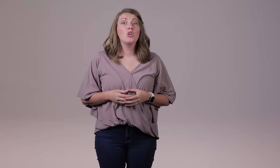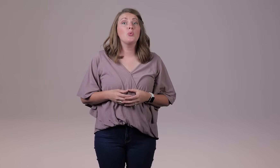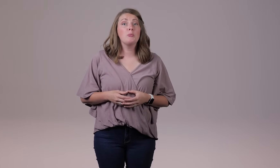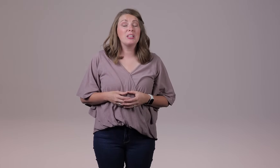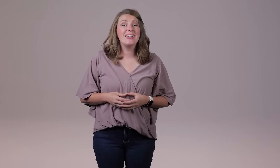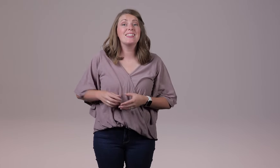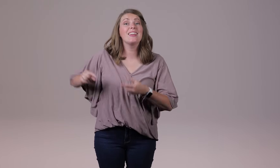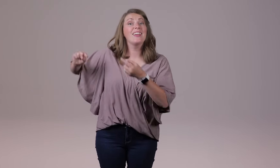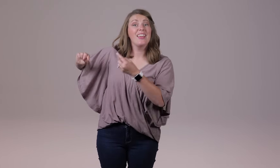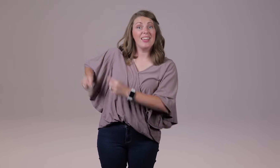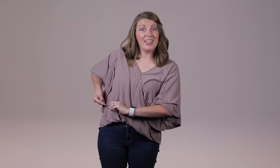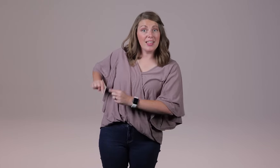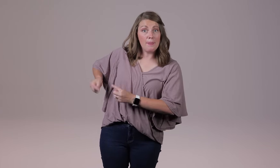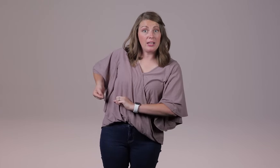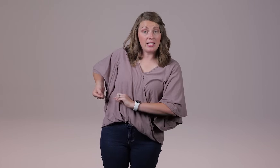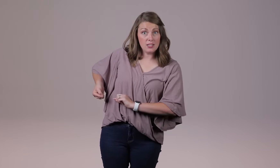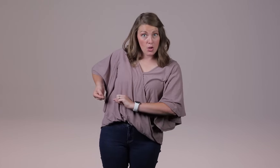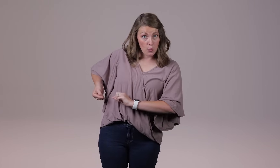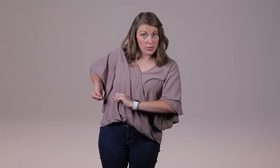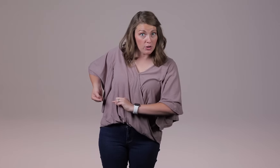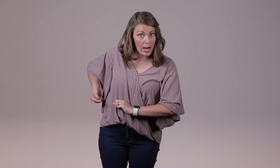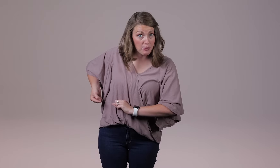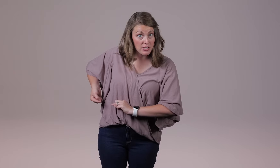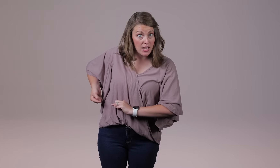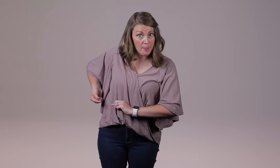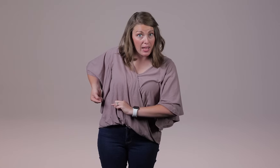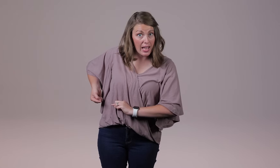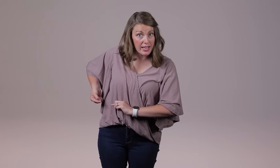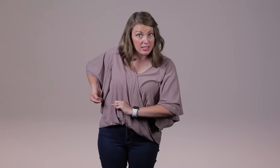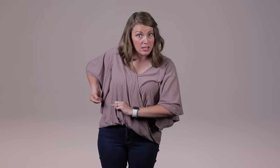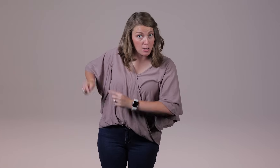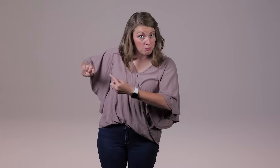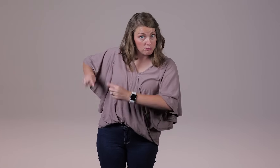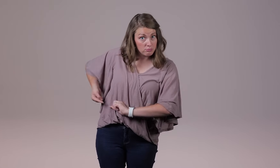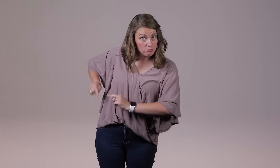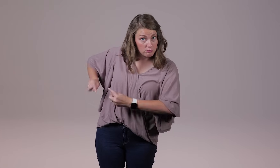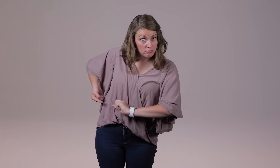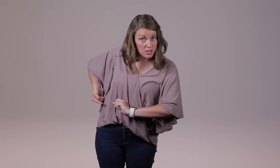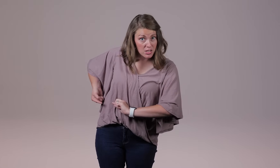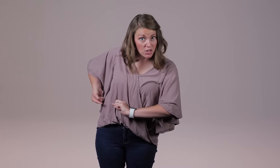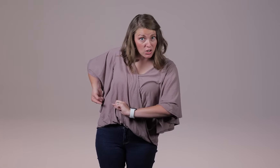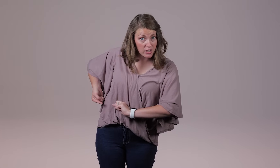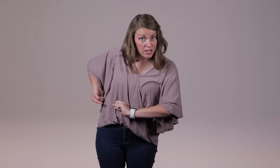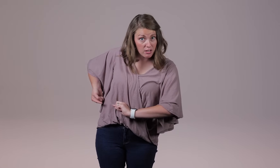you would place it in that place with your eyebrows up, asking them, does it hurt here?